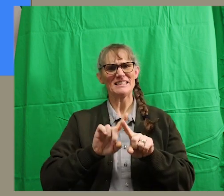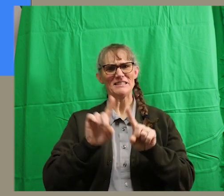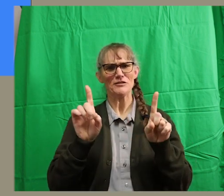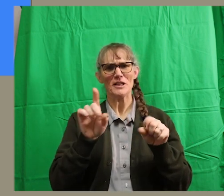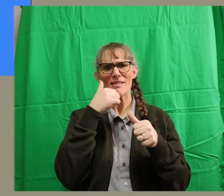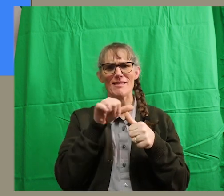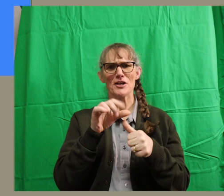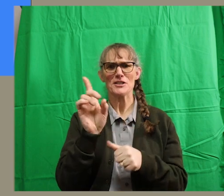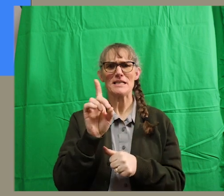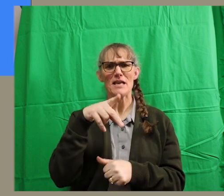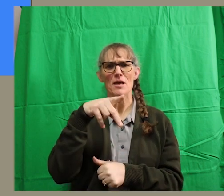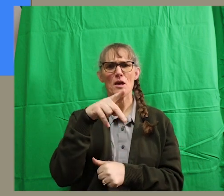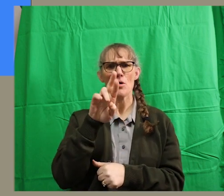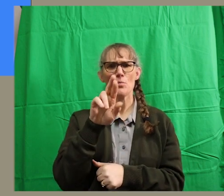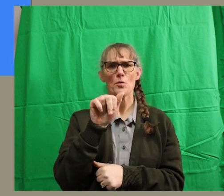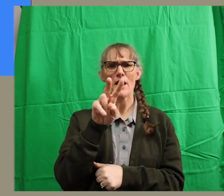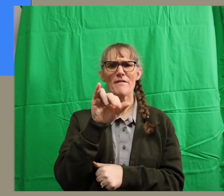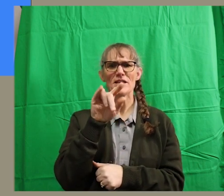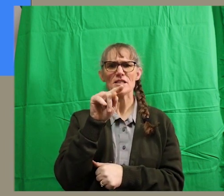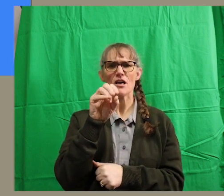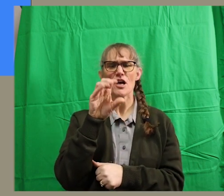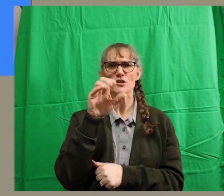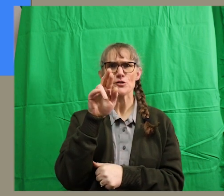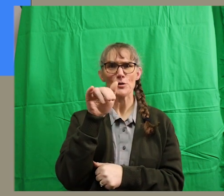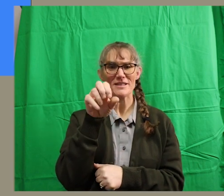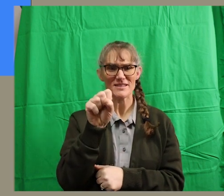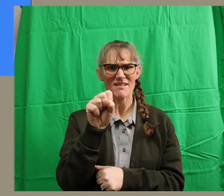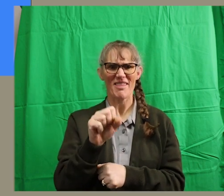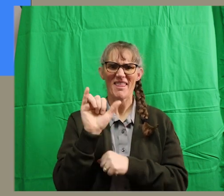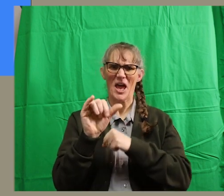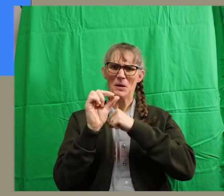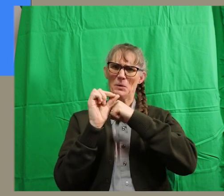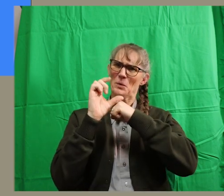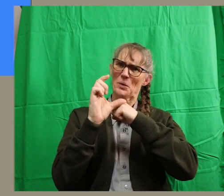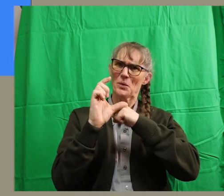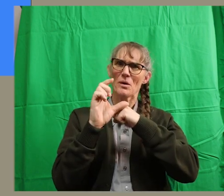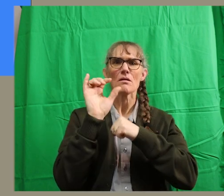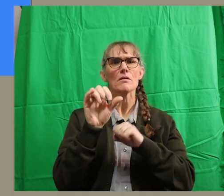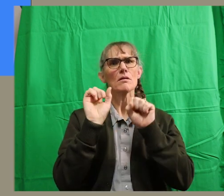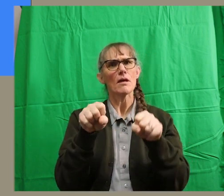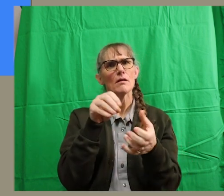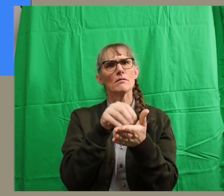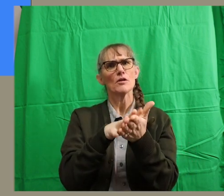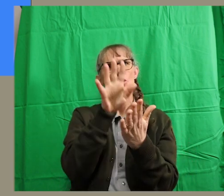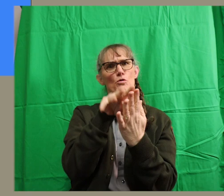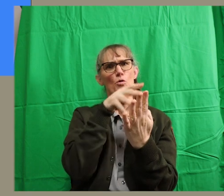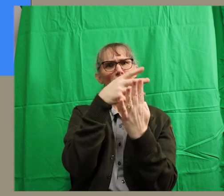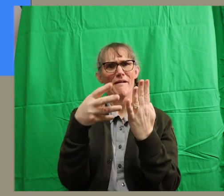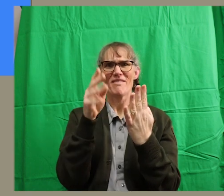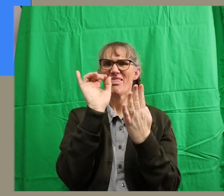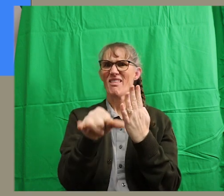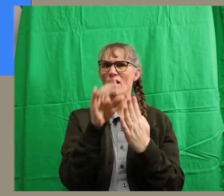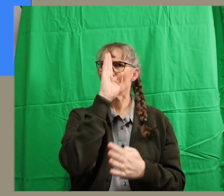And we see that it's a much wider lateral lobe. And we can graph that, and it's pretty much entirely linear.